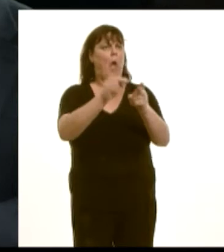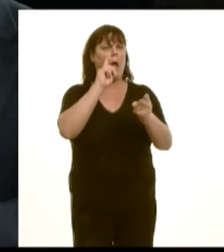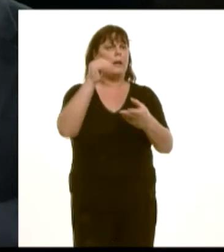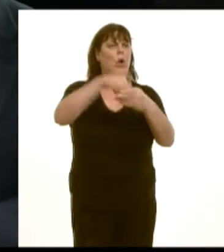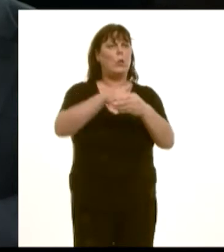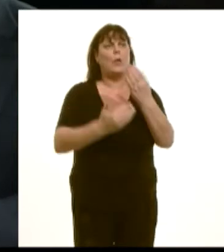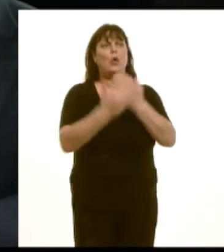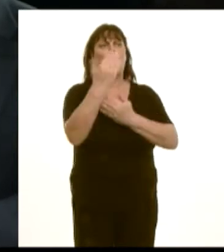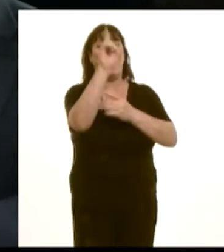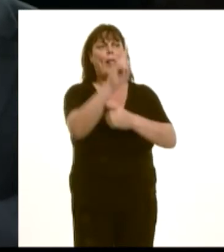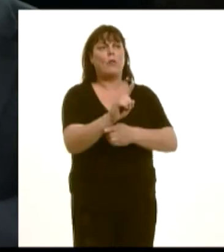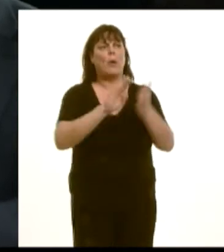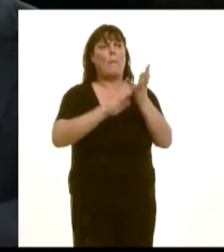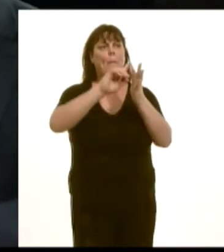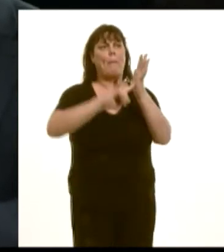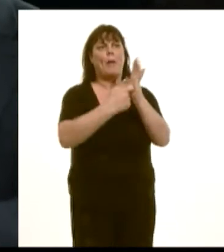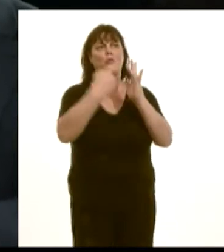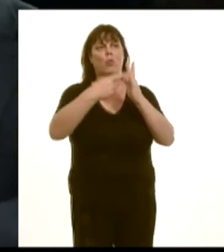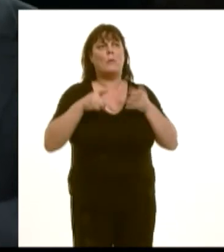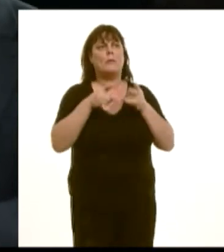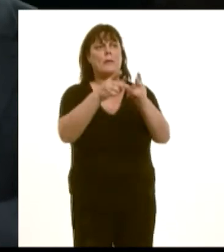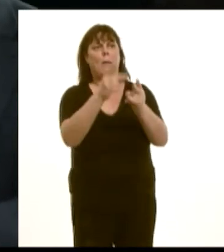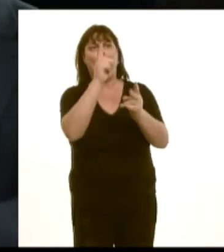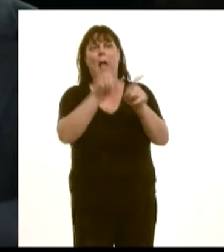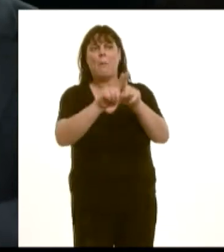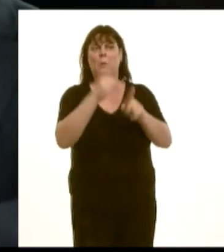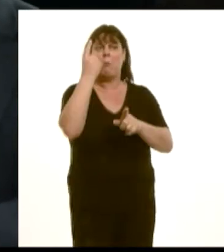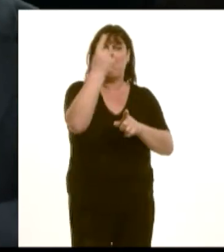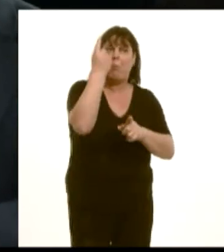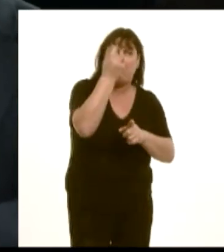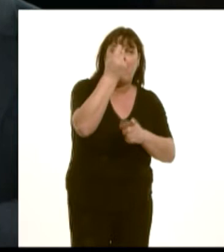and electrification, and also includes the blue route option, using the southern distributor